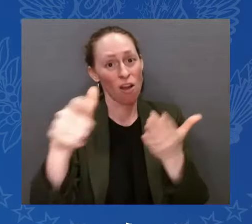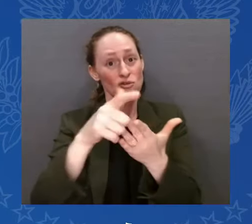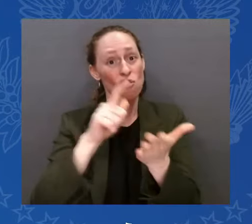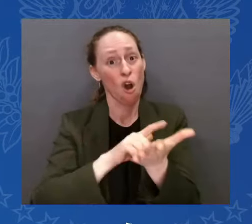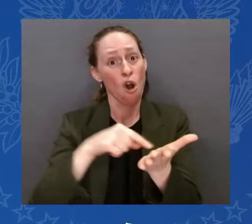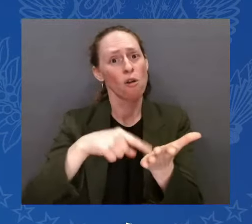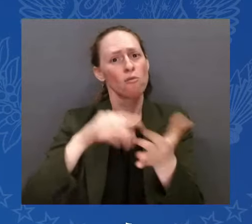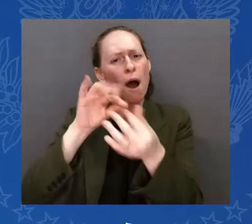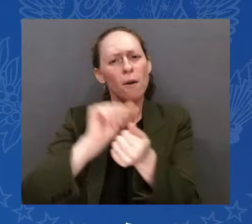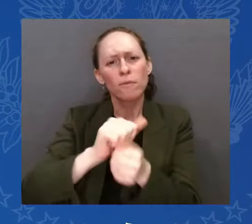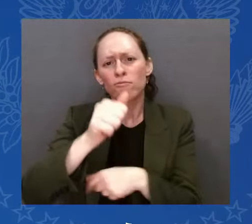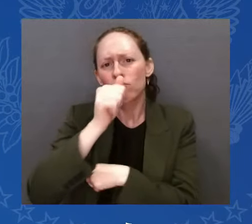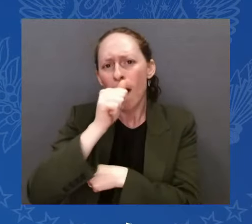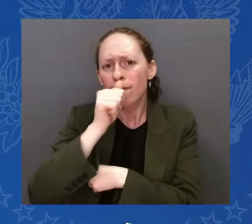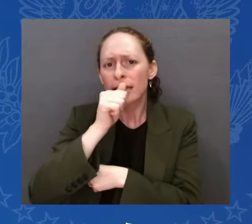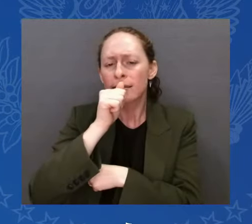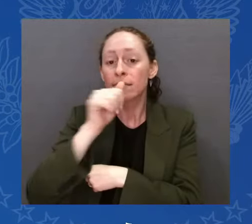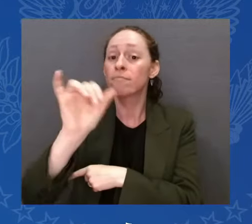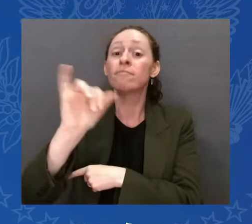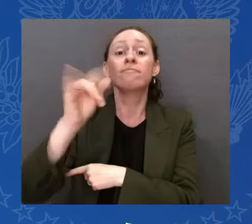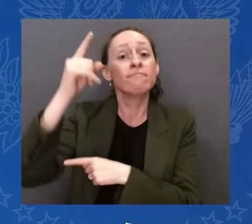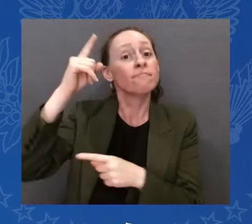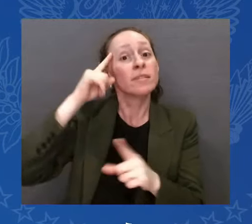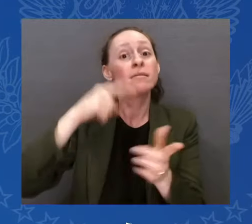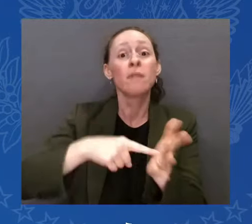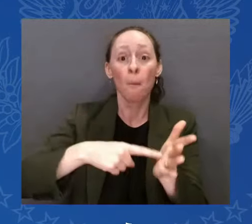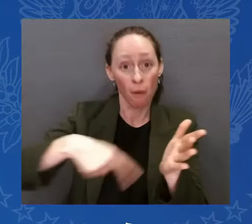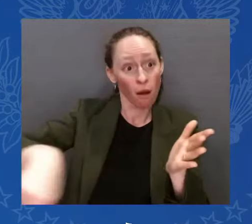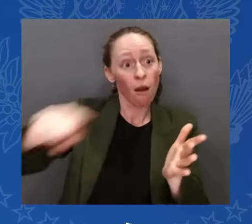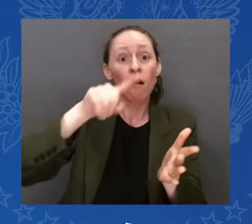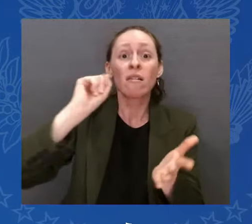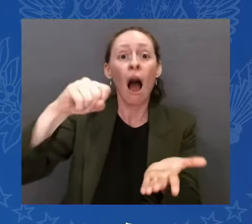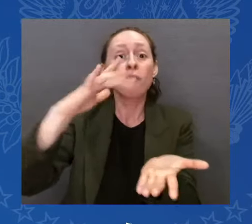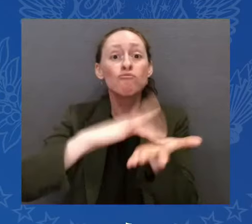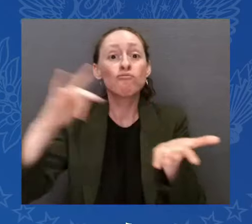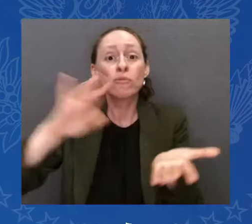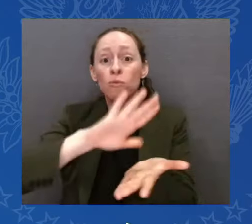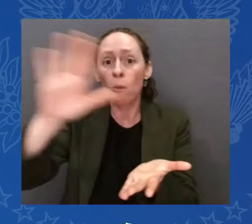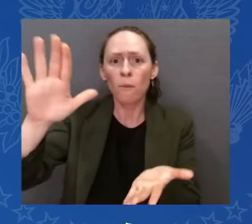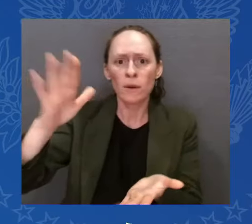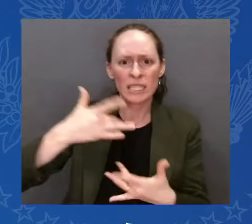ban targeting advertising to our children, and require companies to put health and safety first.